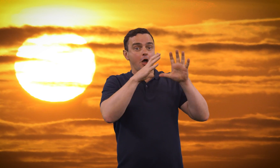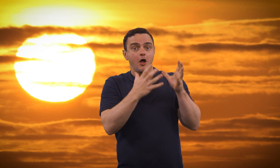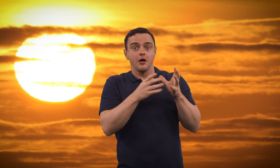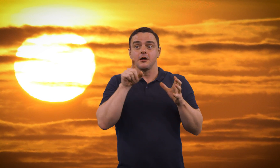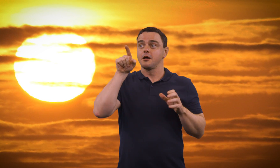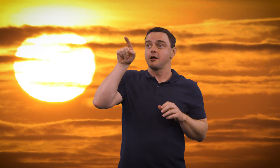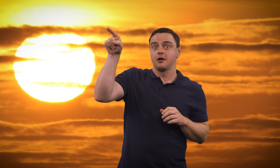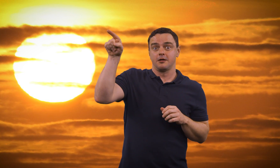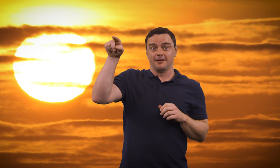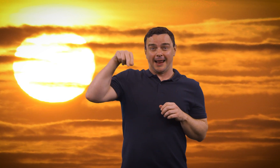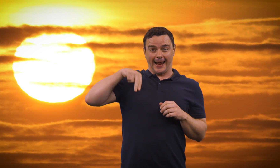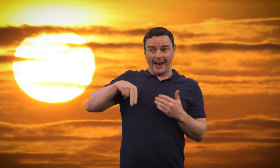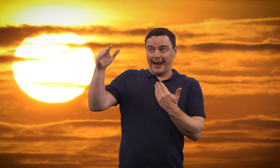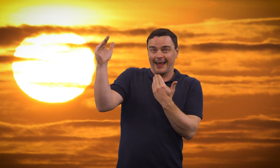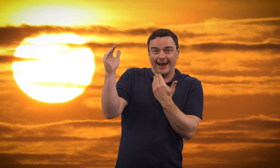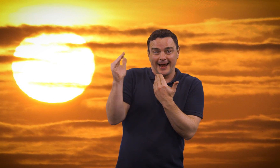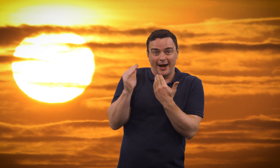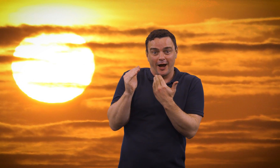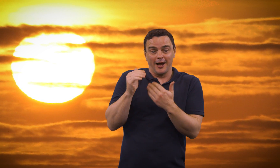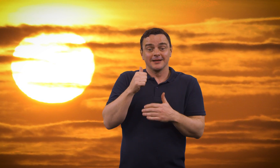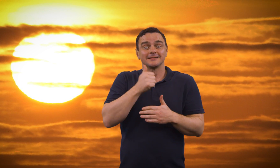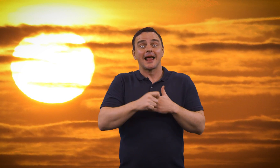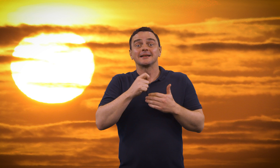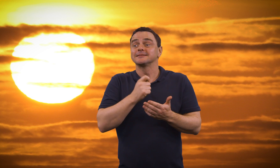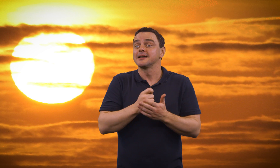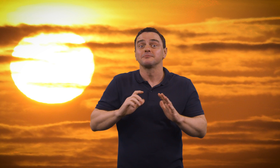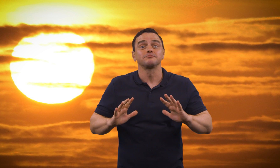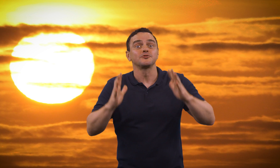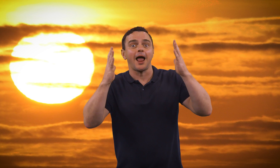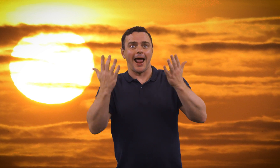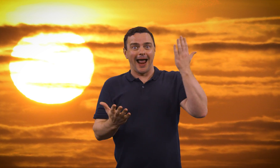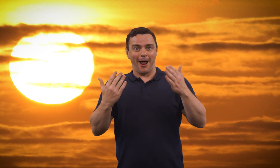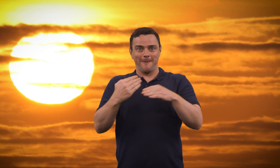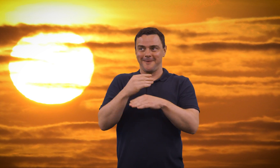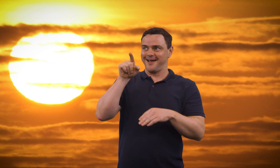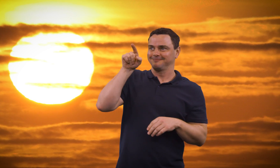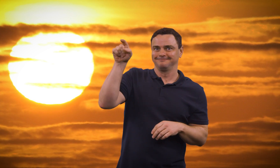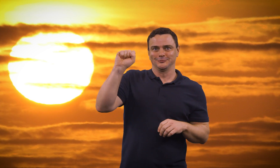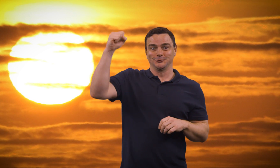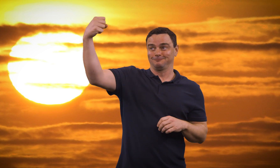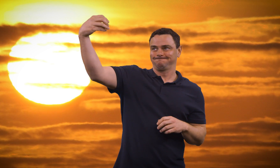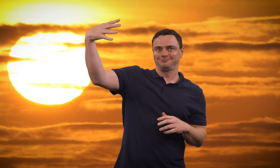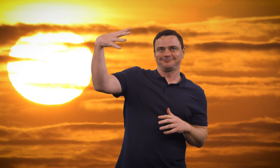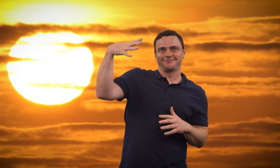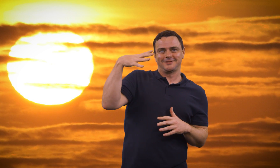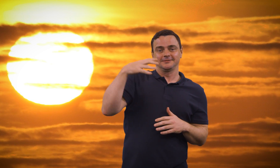the closest one to the Earth, and its brightness provides our daytime light.